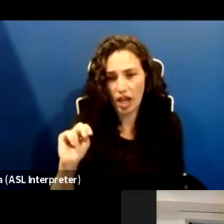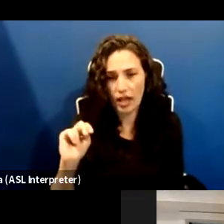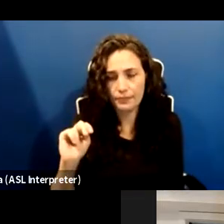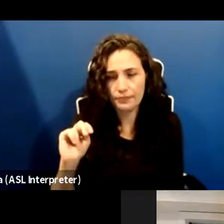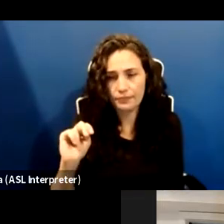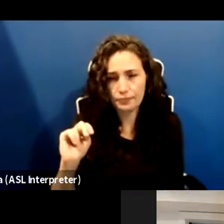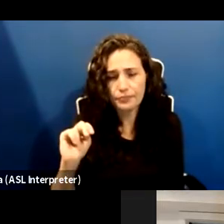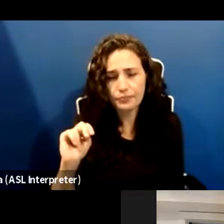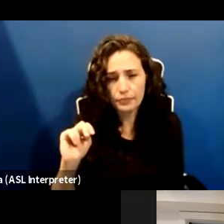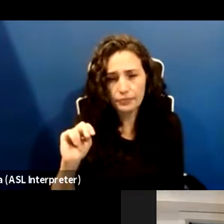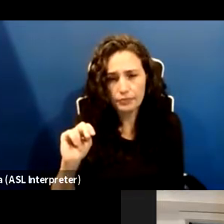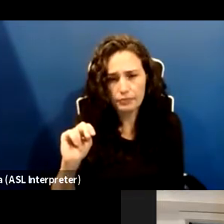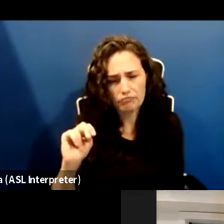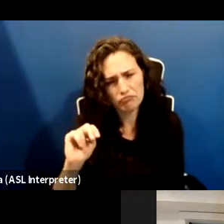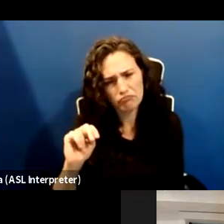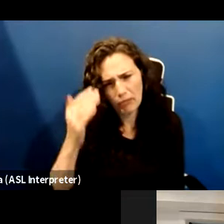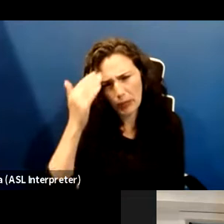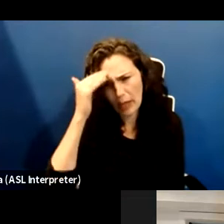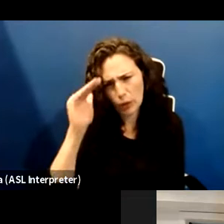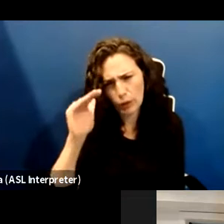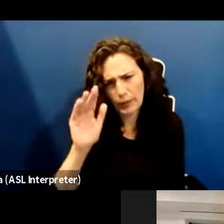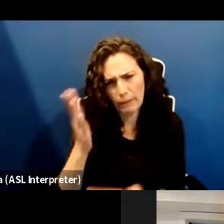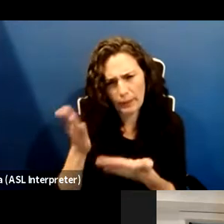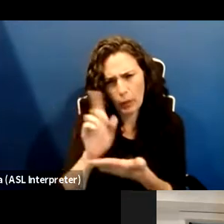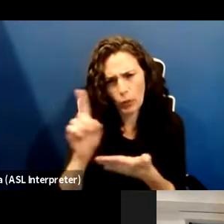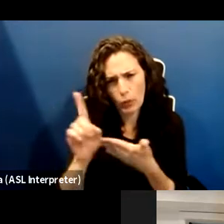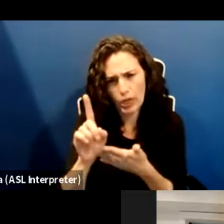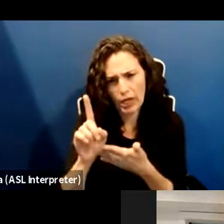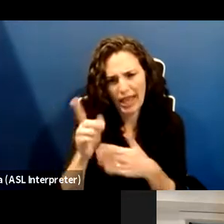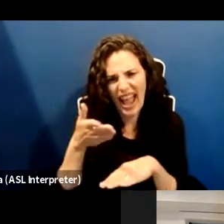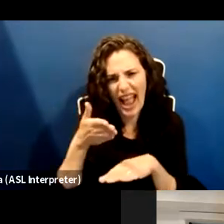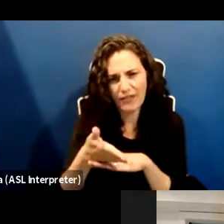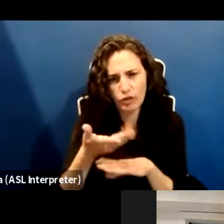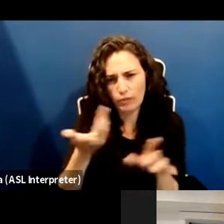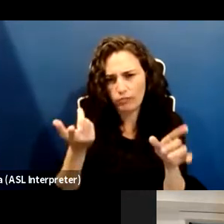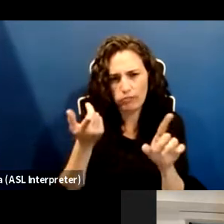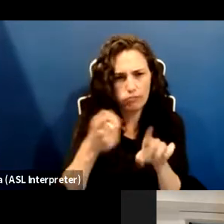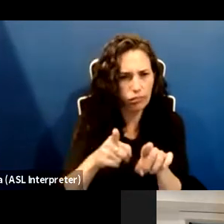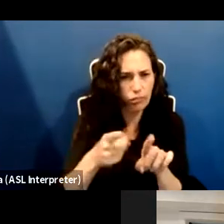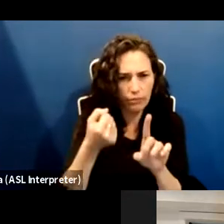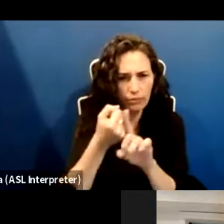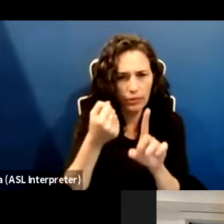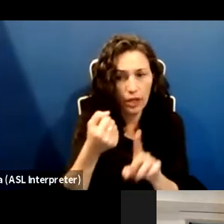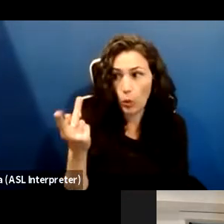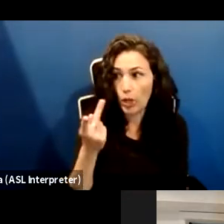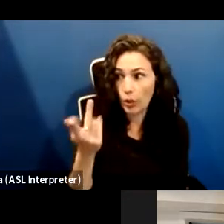I think just that, I don't know. A week after it happened, we were right on it because we said, listen this is happening.